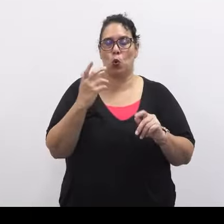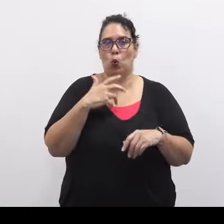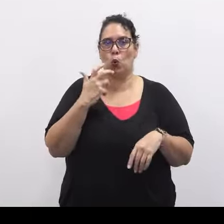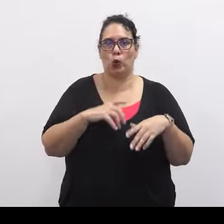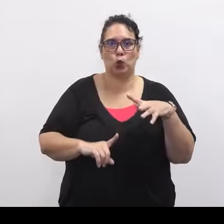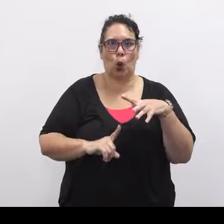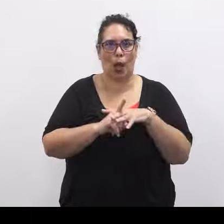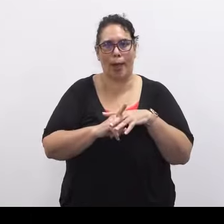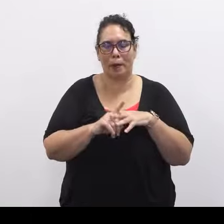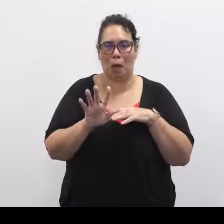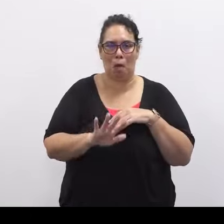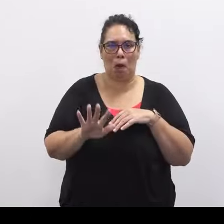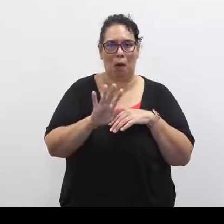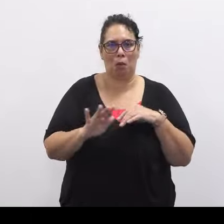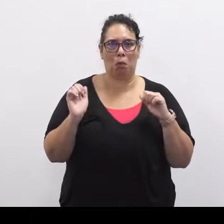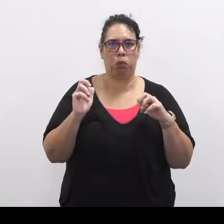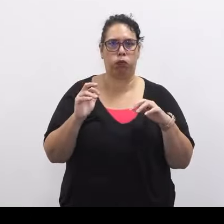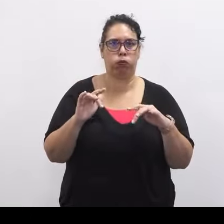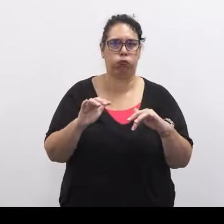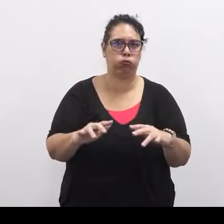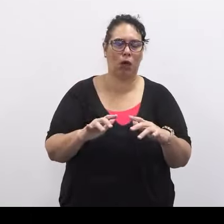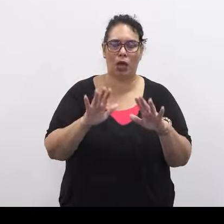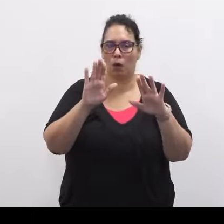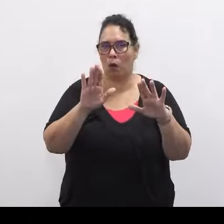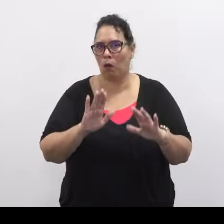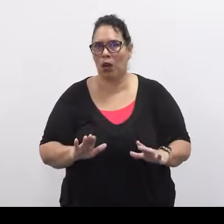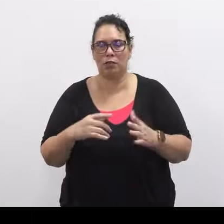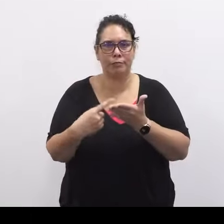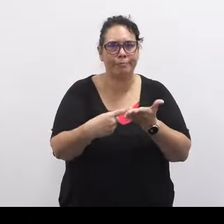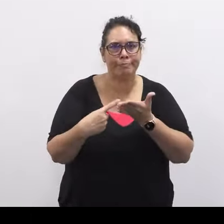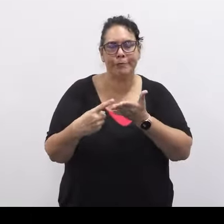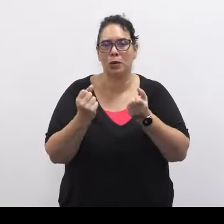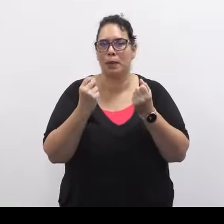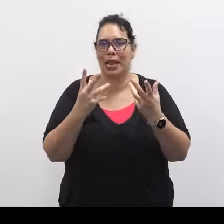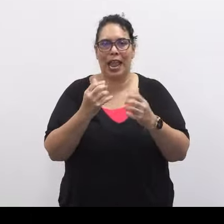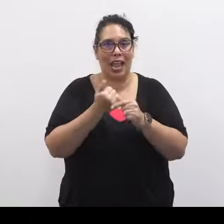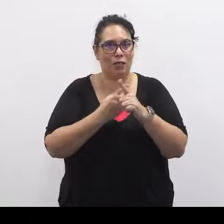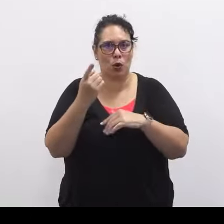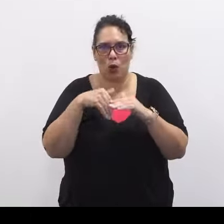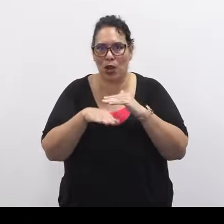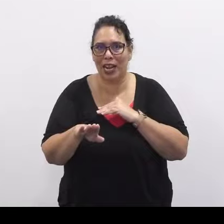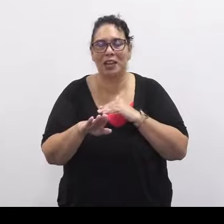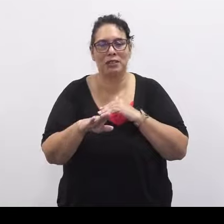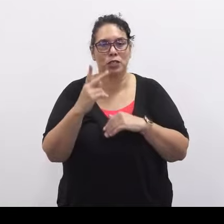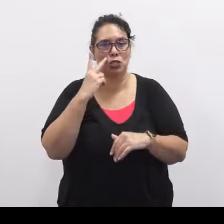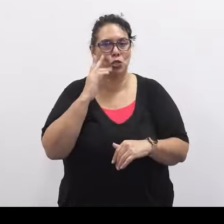and it was great to be able to, to engage as many of them as possible. So everyone who walked into that event had to walk by our redistricting table,